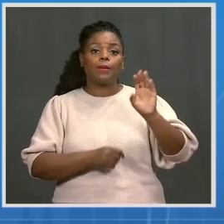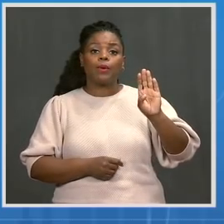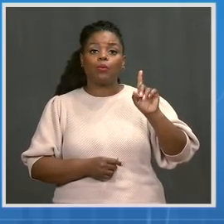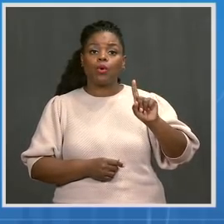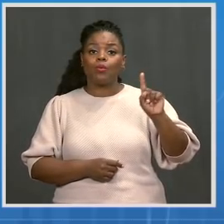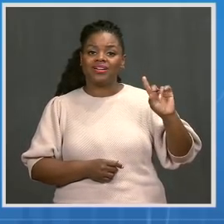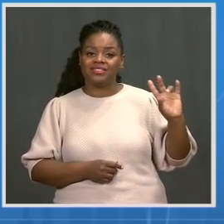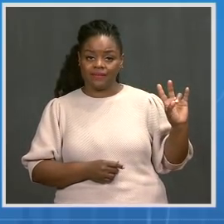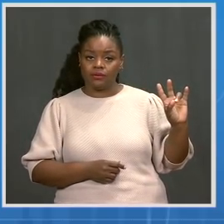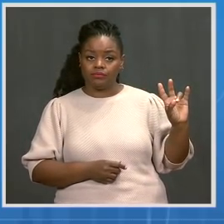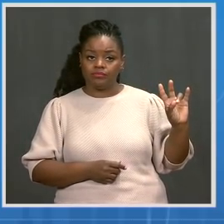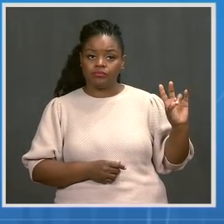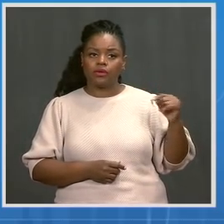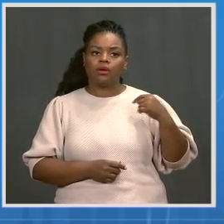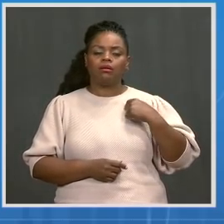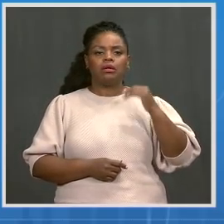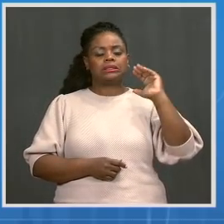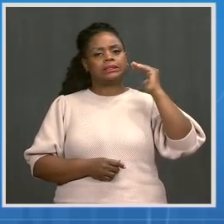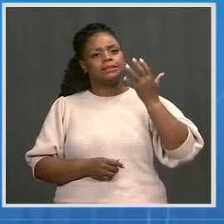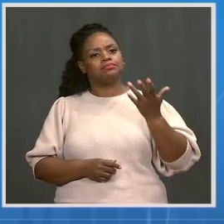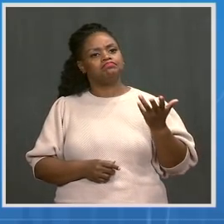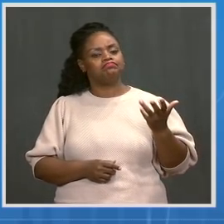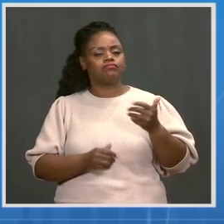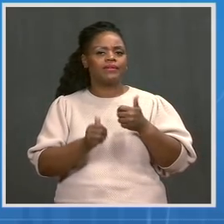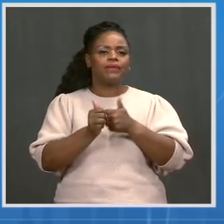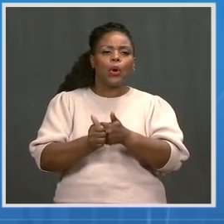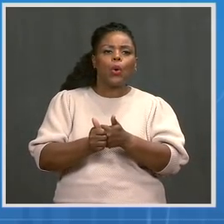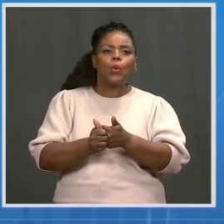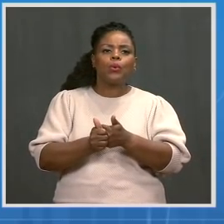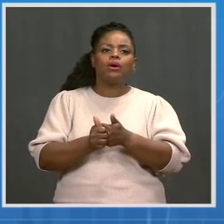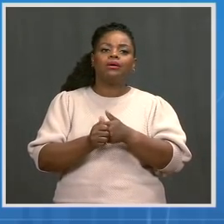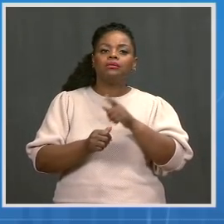we seem to be following the pattern with the Delta variant,